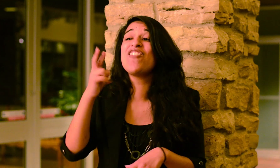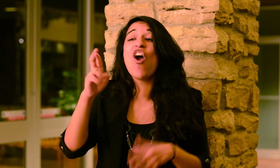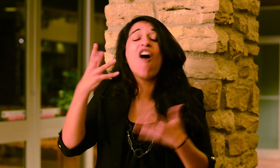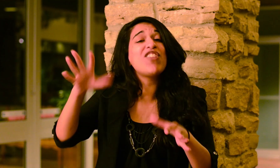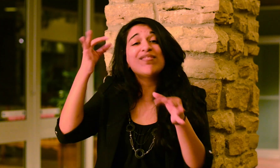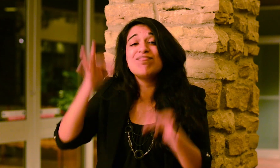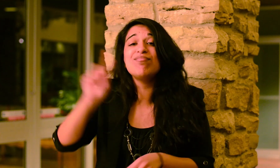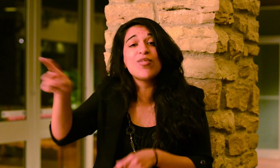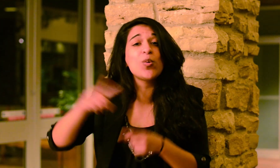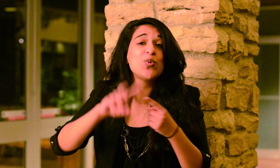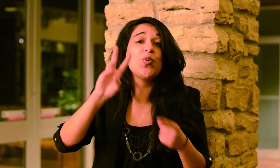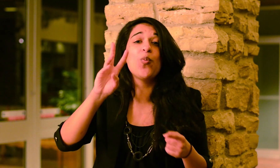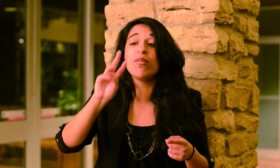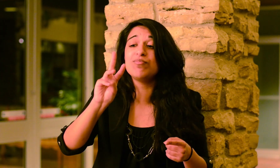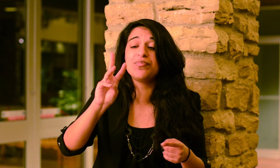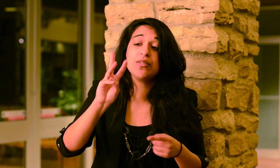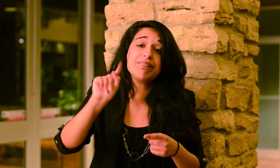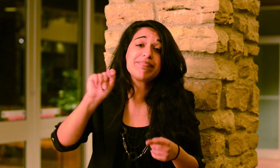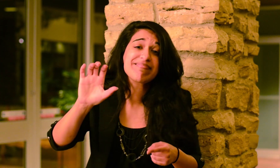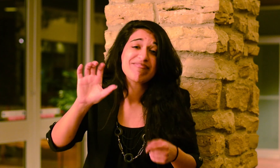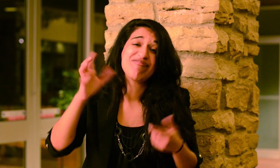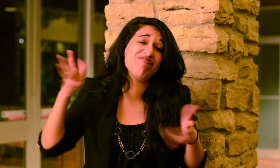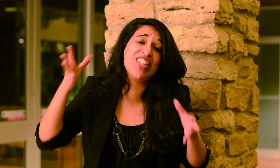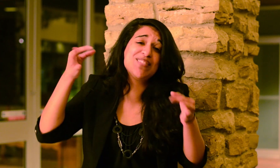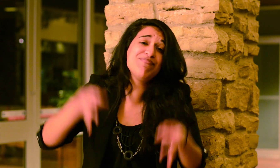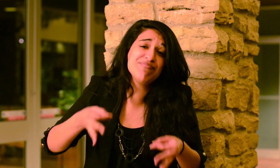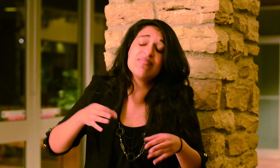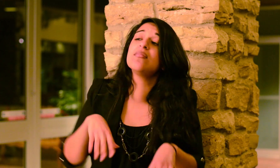Vocational rehabilitation is going to Texas Workforce Commission. It's official.